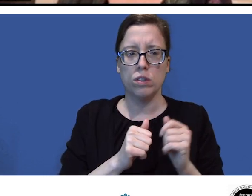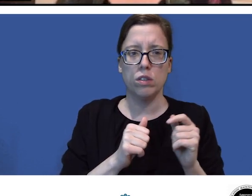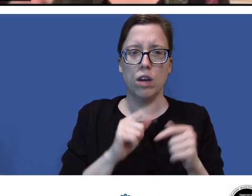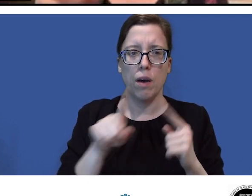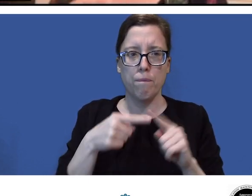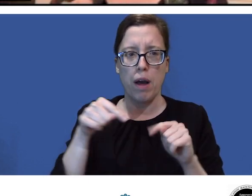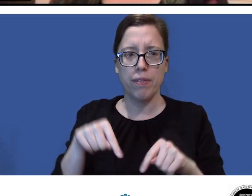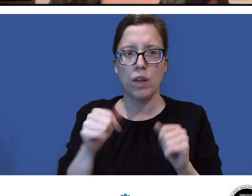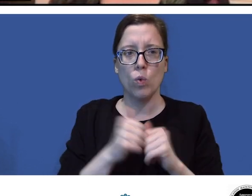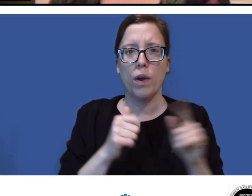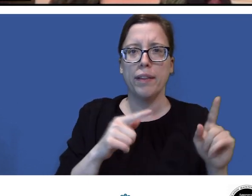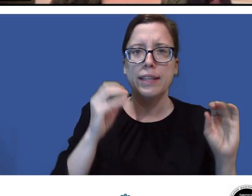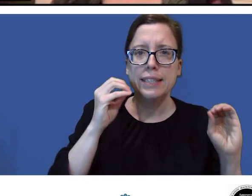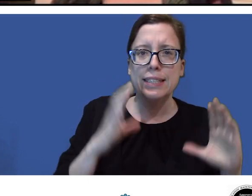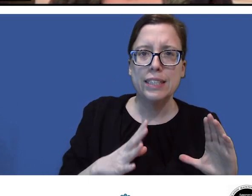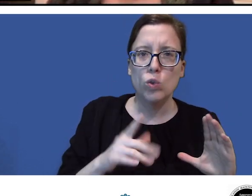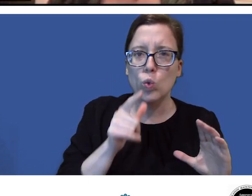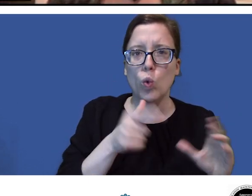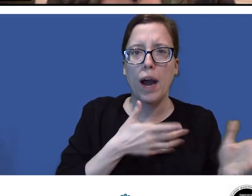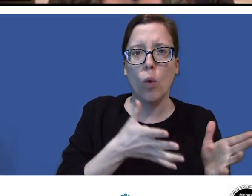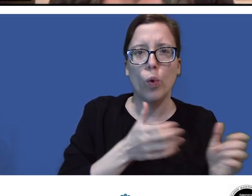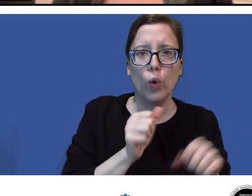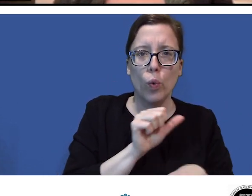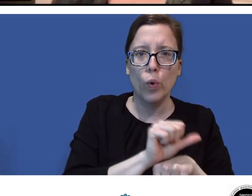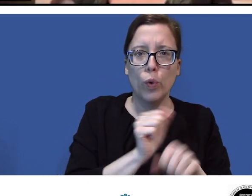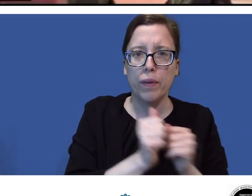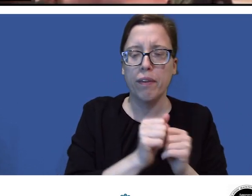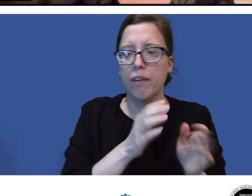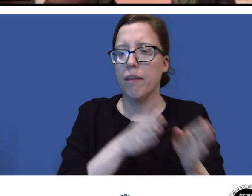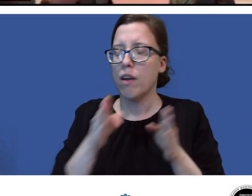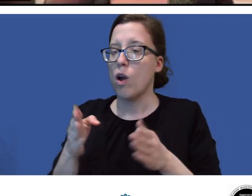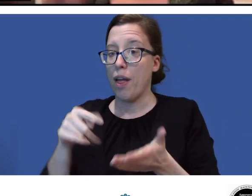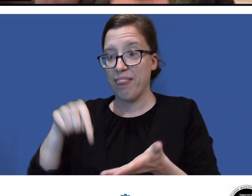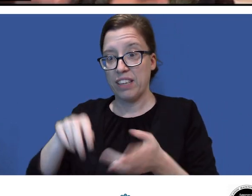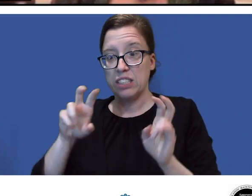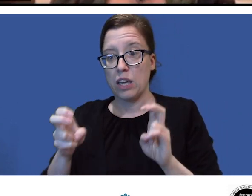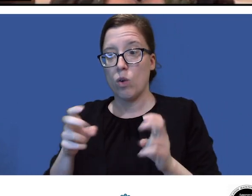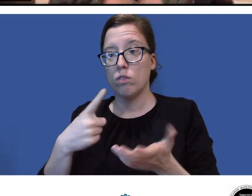Or "I want to talk with this about the Deaf Educator. Talk ABOUT this"–get your